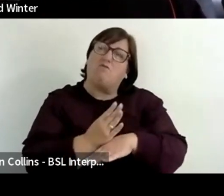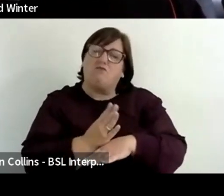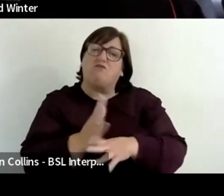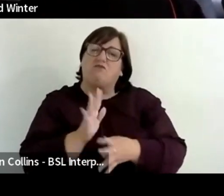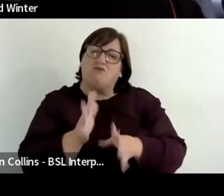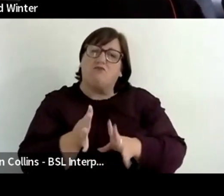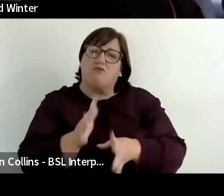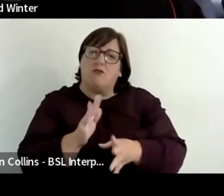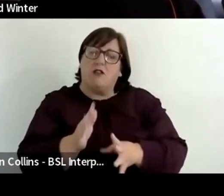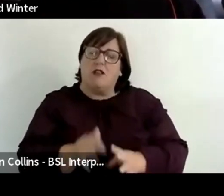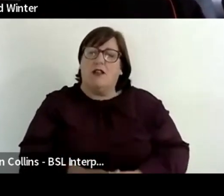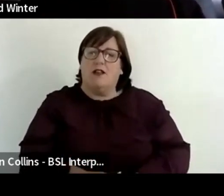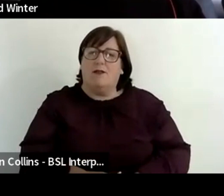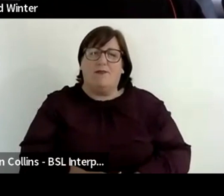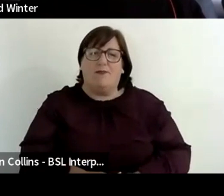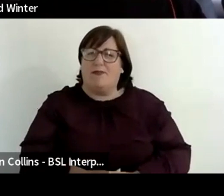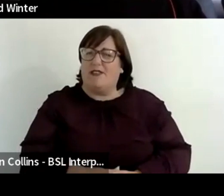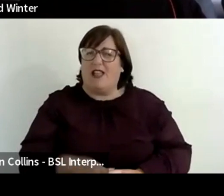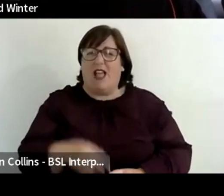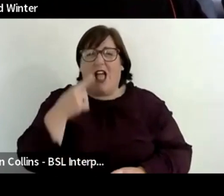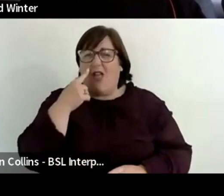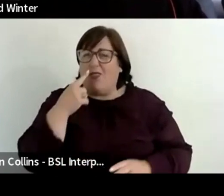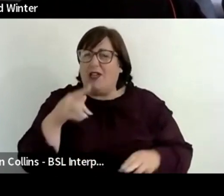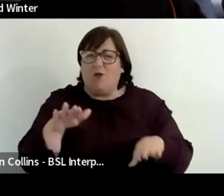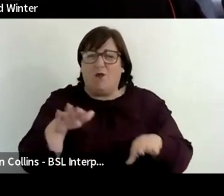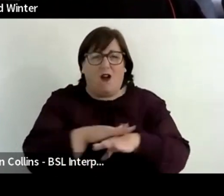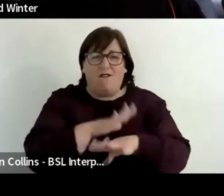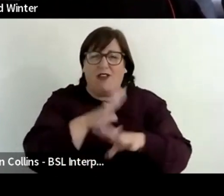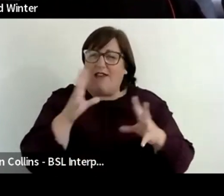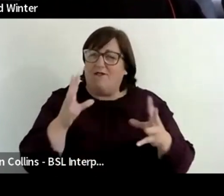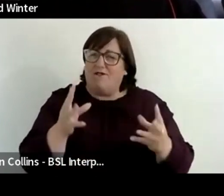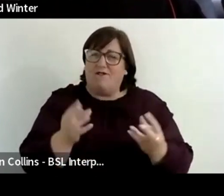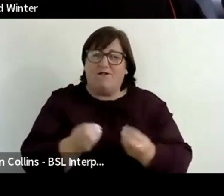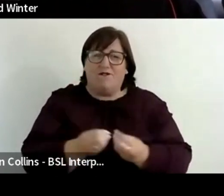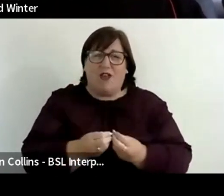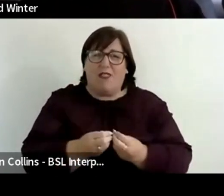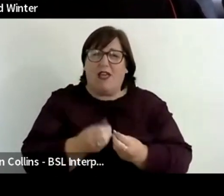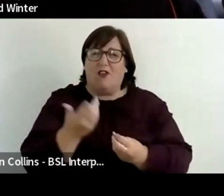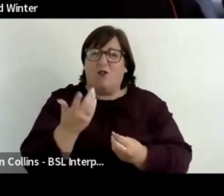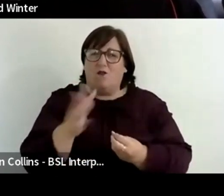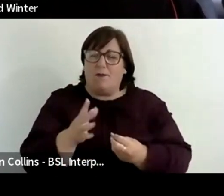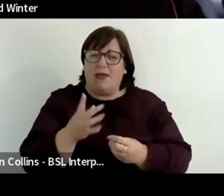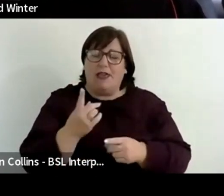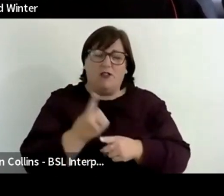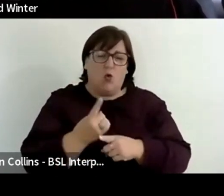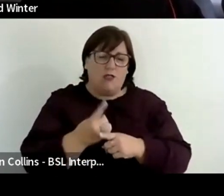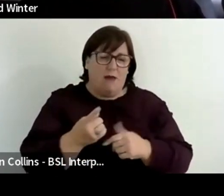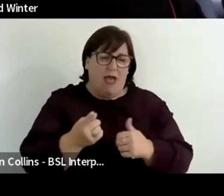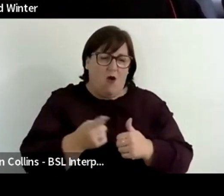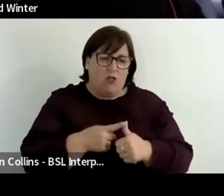I think you have covered everything. You have covered everything the variety and breadth of roles.